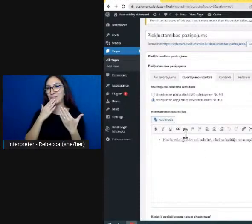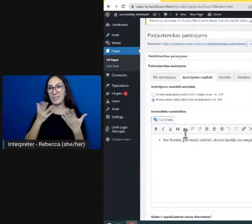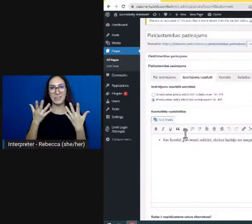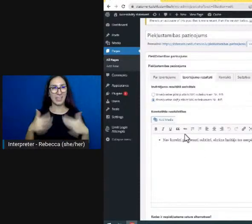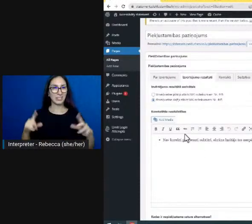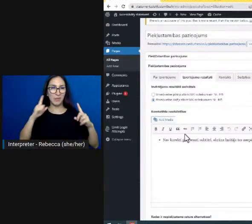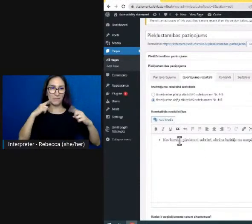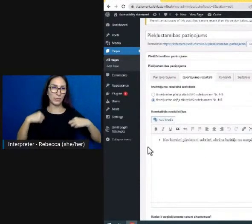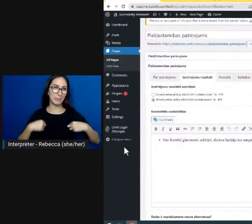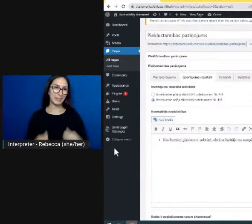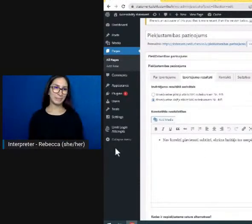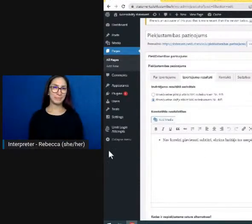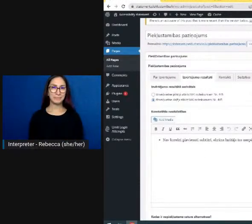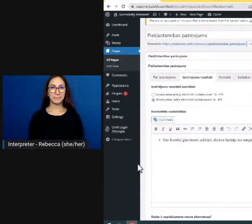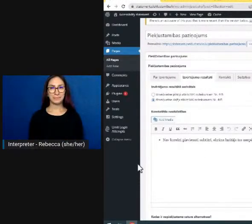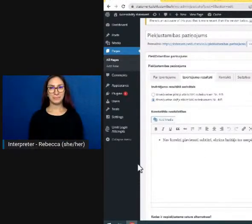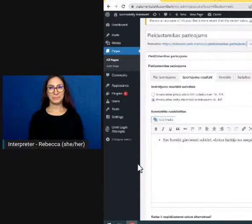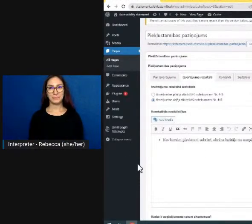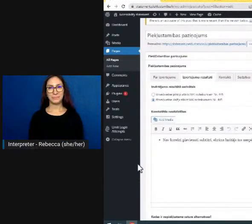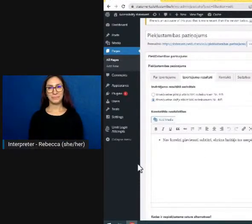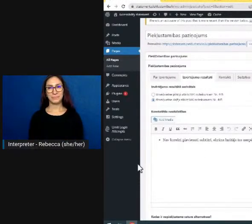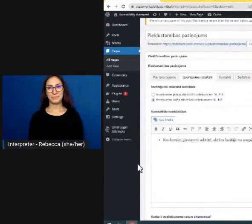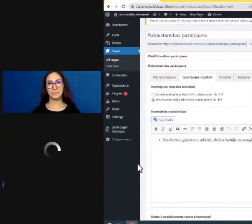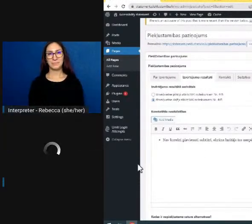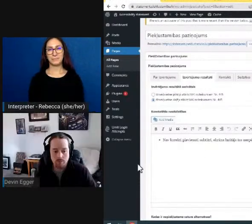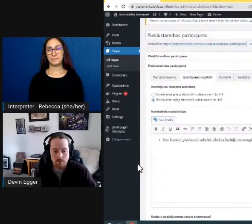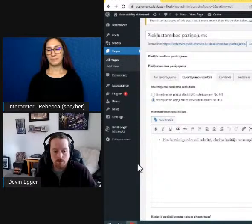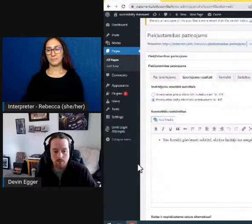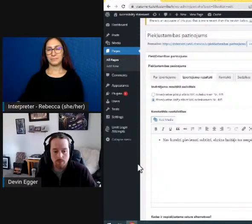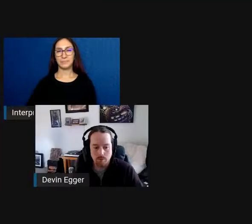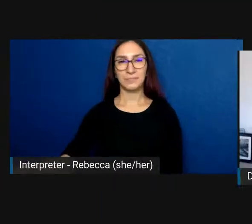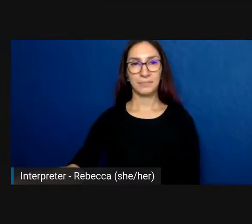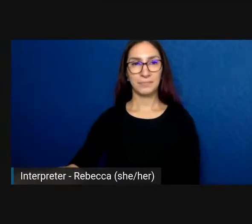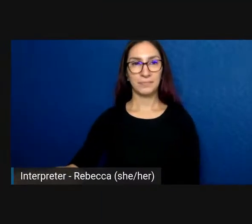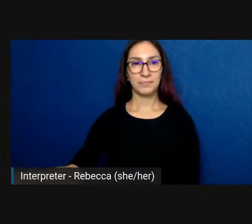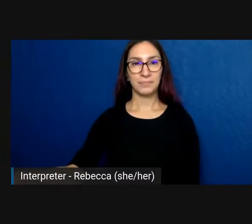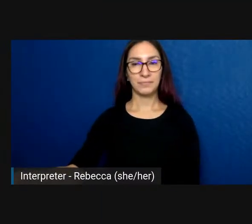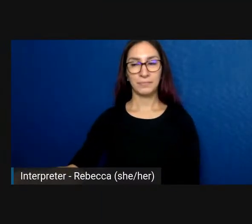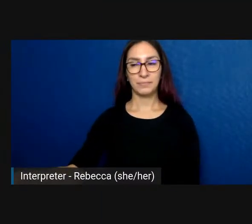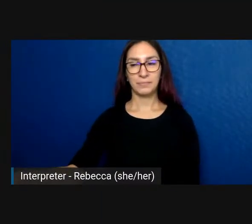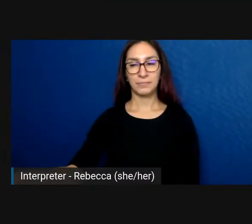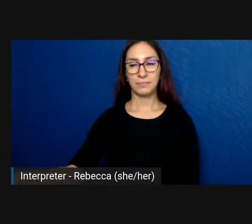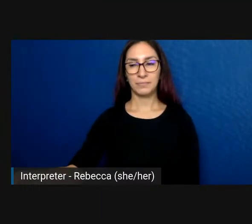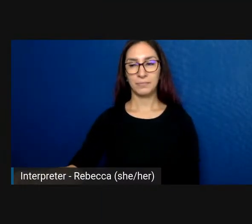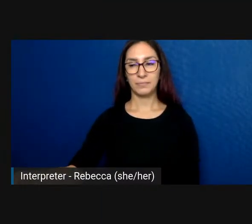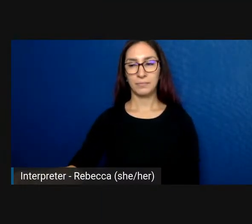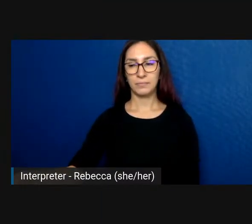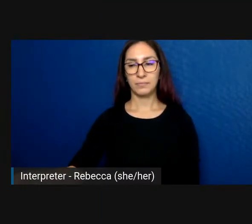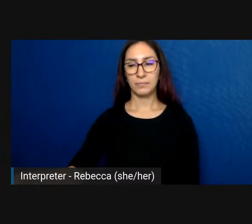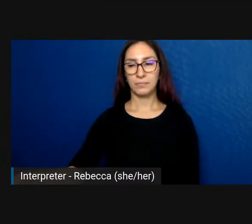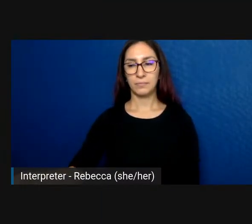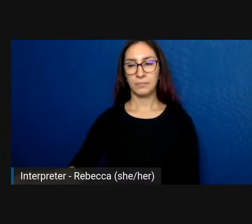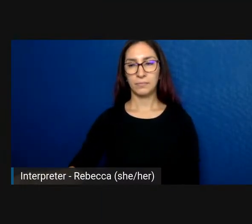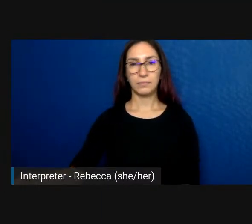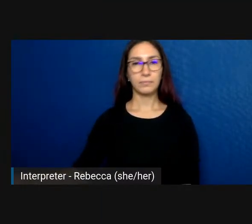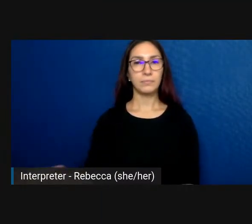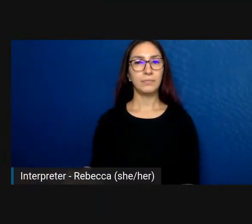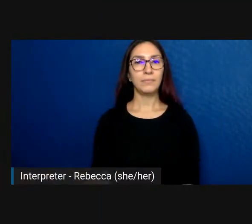Plugin is a better way to use and WordPress. Thank you and that is all for me